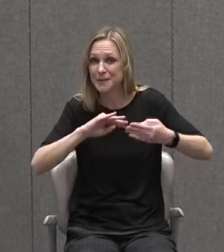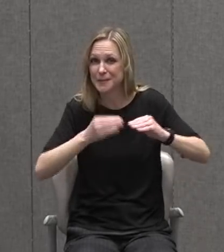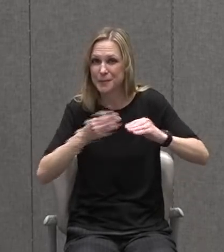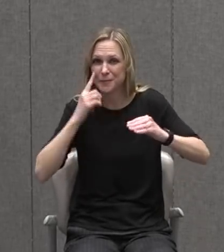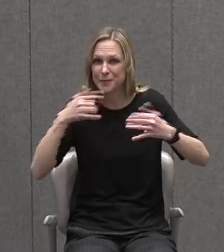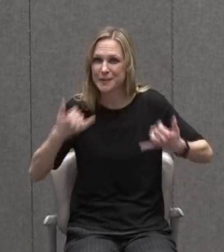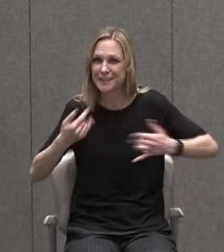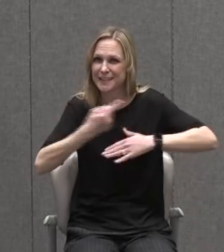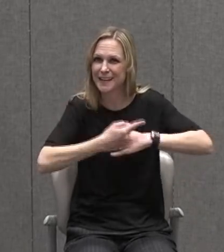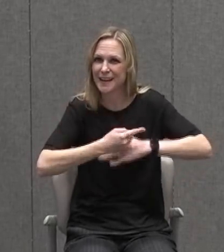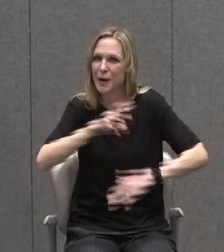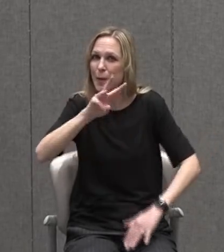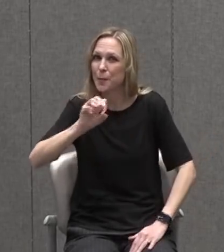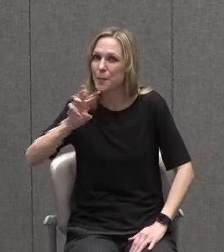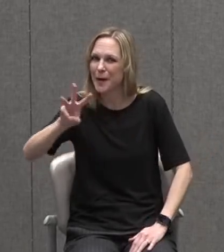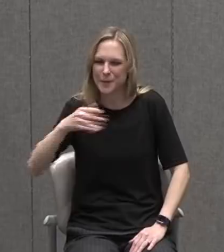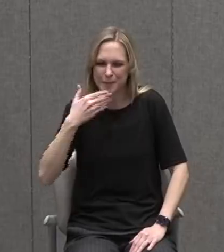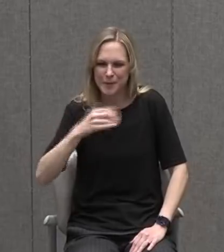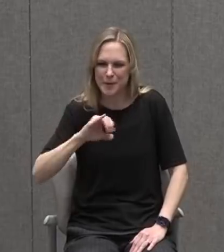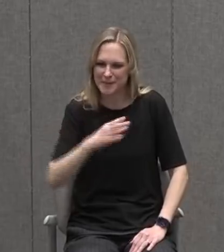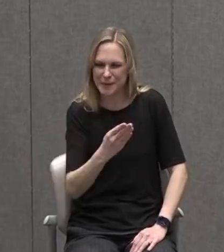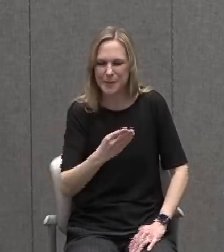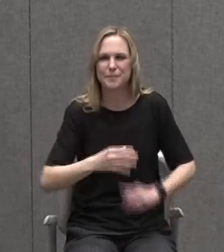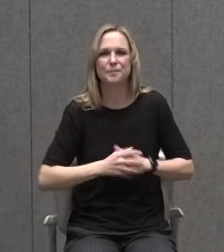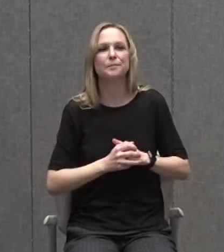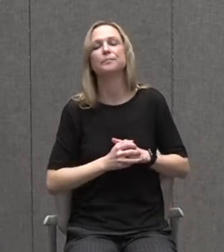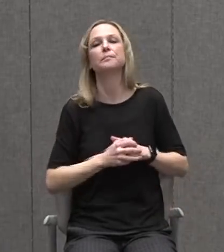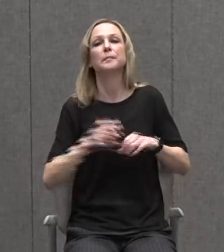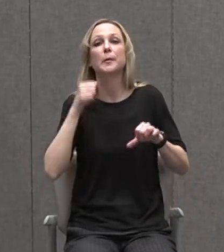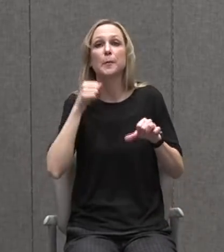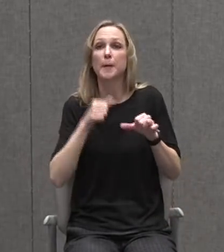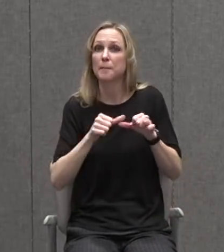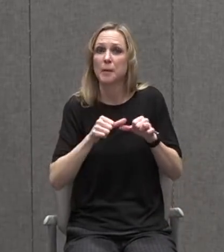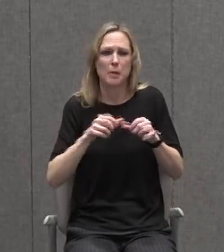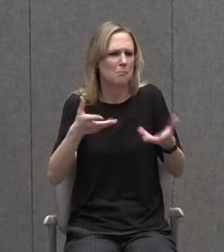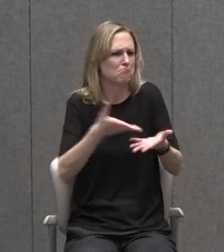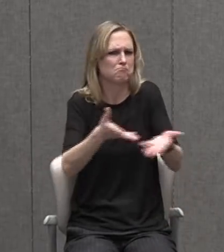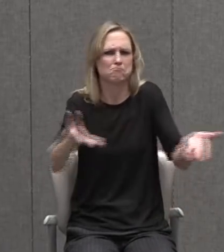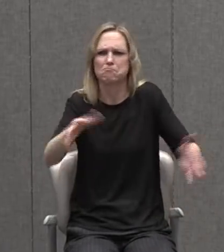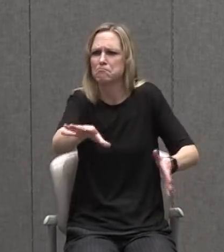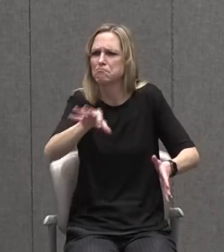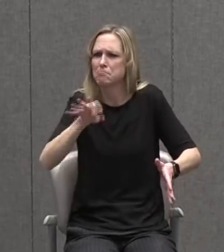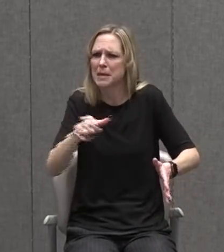Wow, good job on that routine. And remember, you can pick any number that you like.